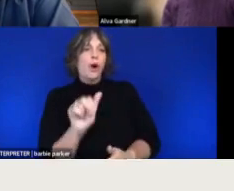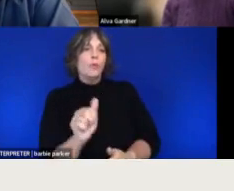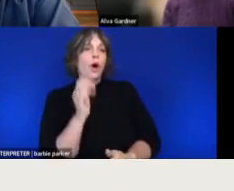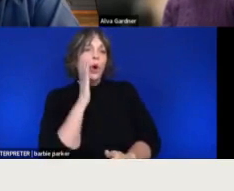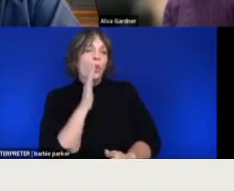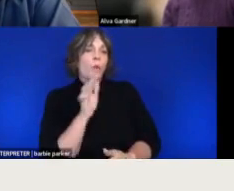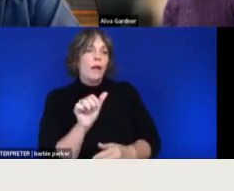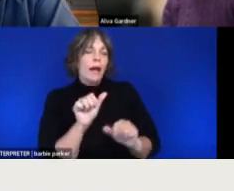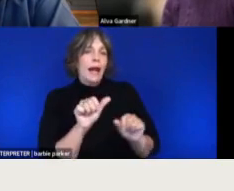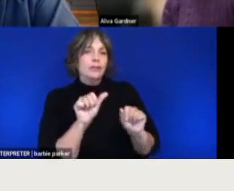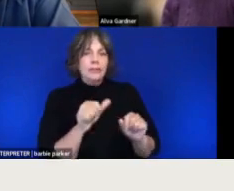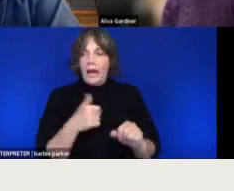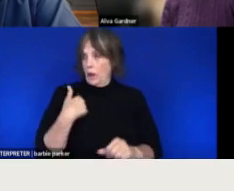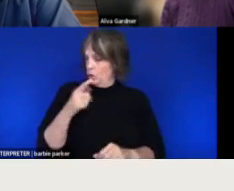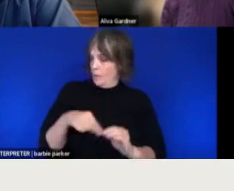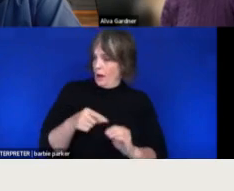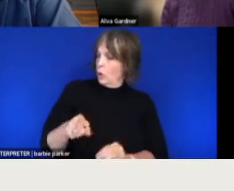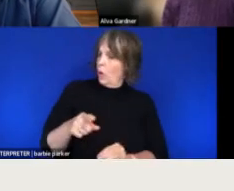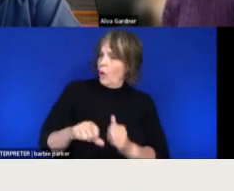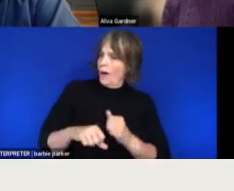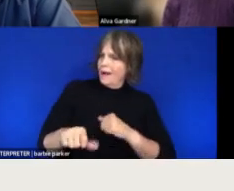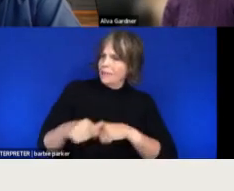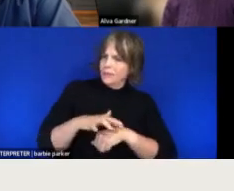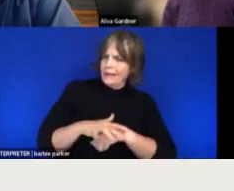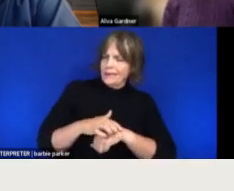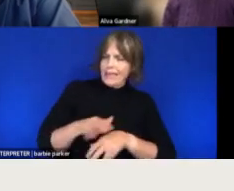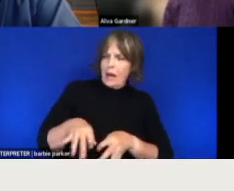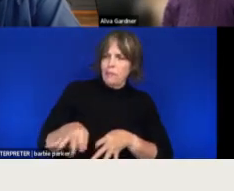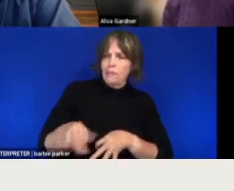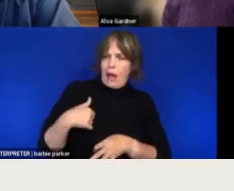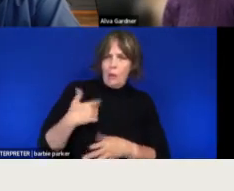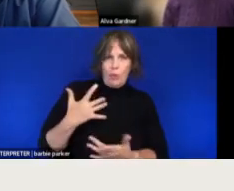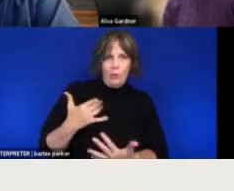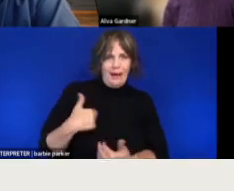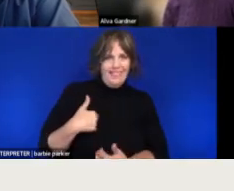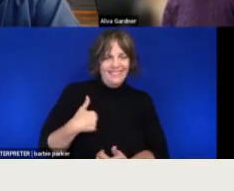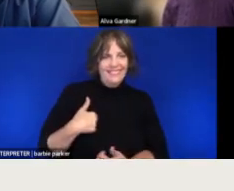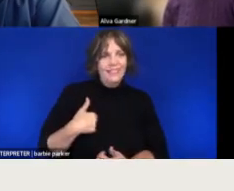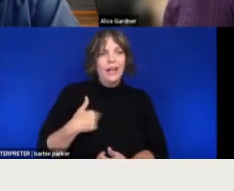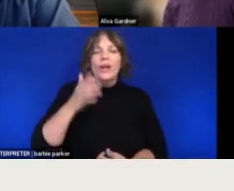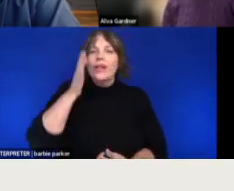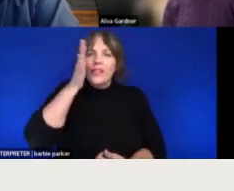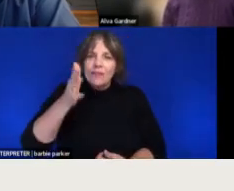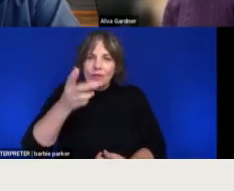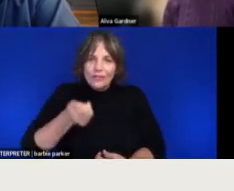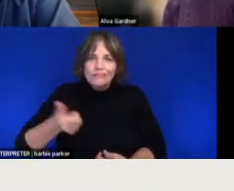procrastinator. If I see I got more time to do that, I'm going to wait. Let's take the future out of it, because this needs to